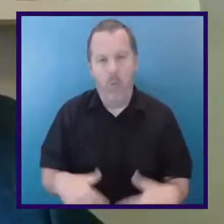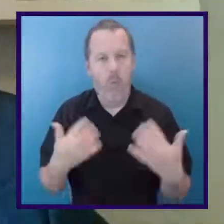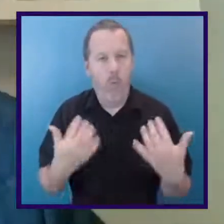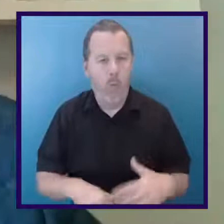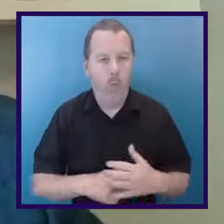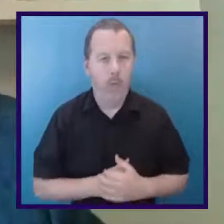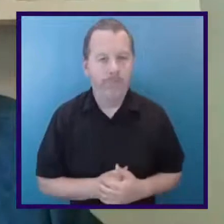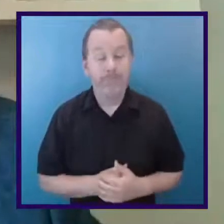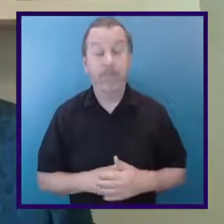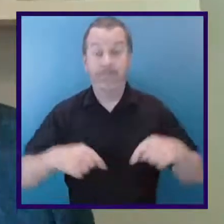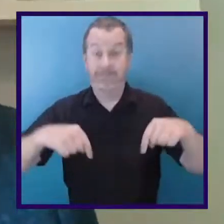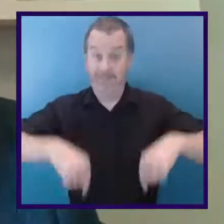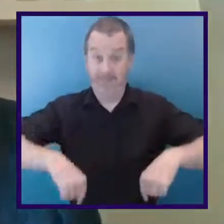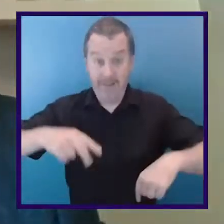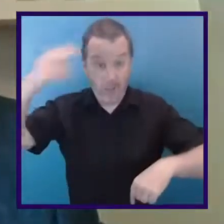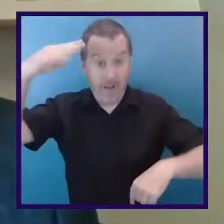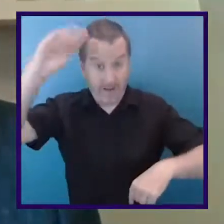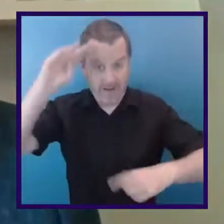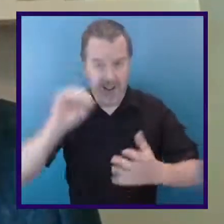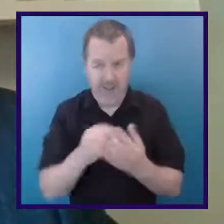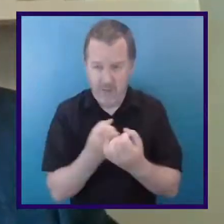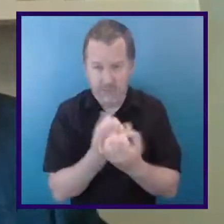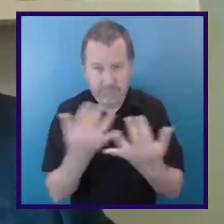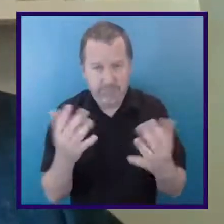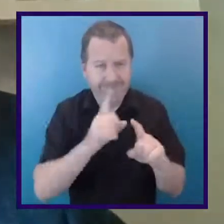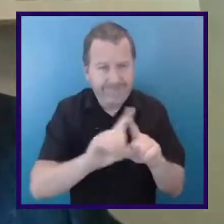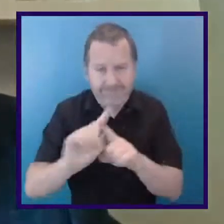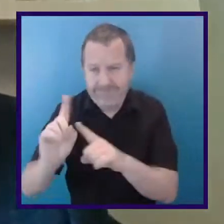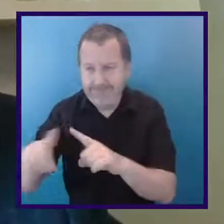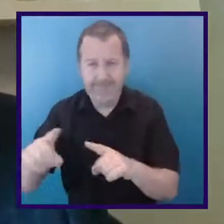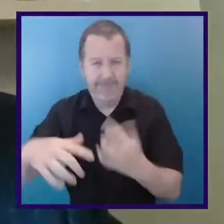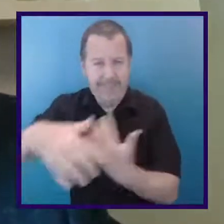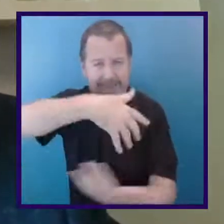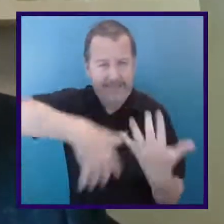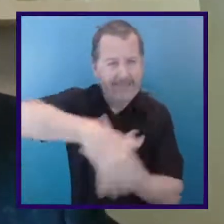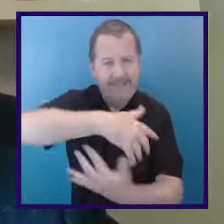And we do have a very rich, melting pot here in Northern Ireland, of different languages,